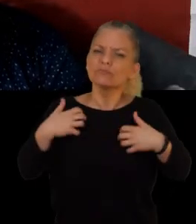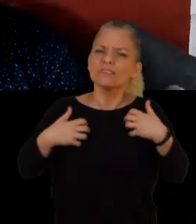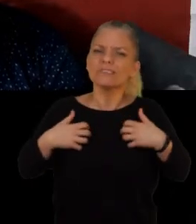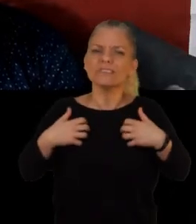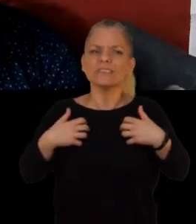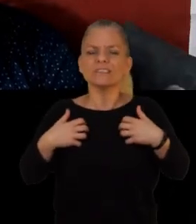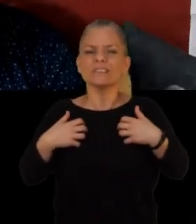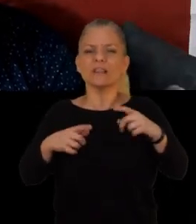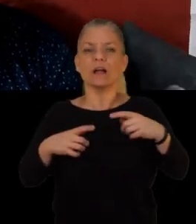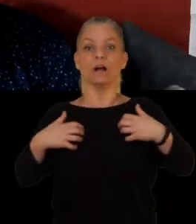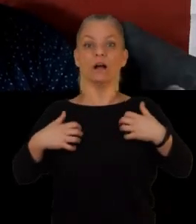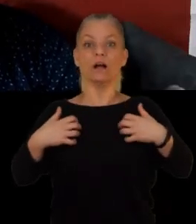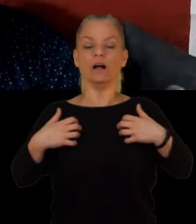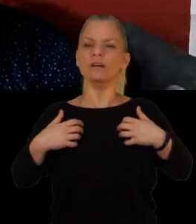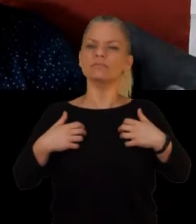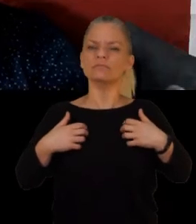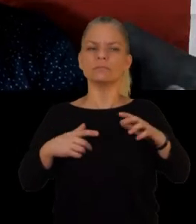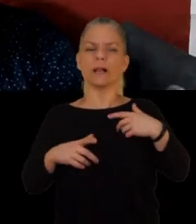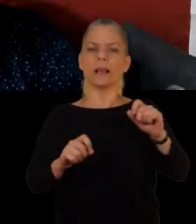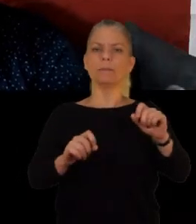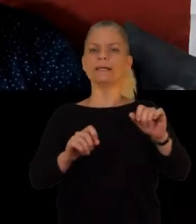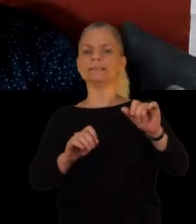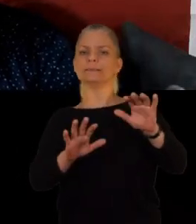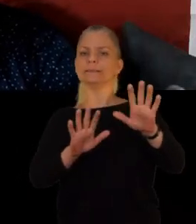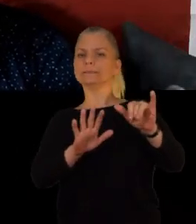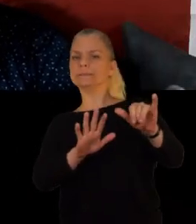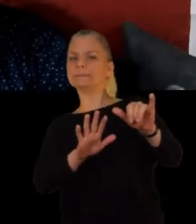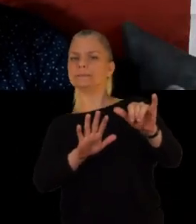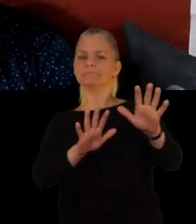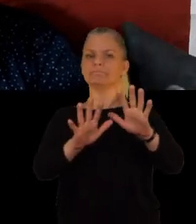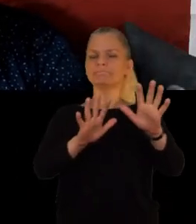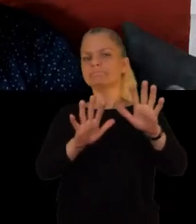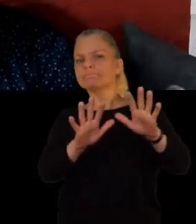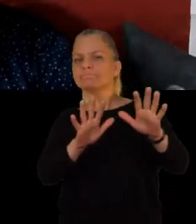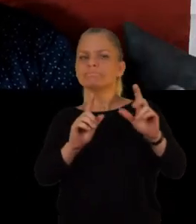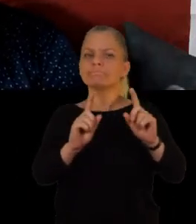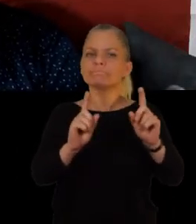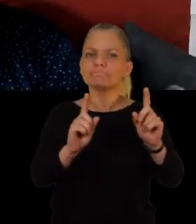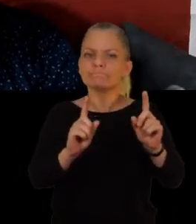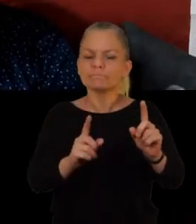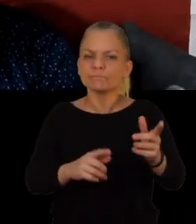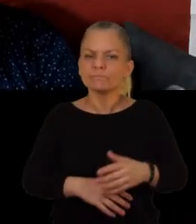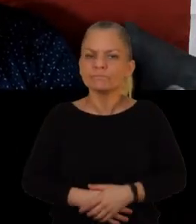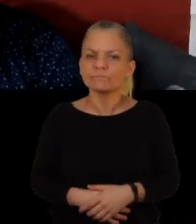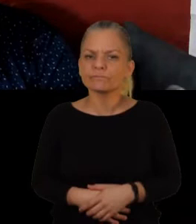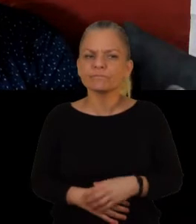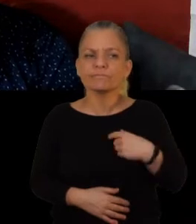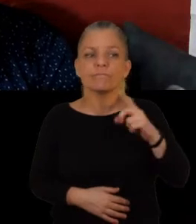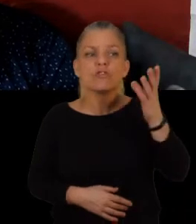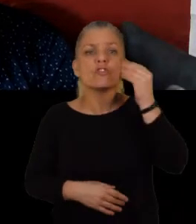interesting was um rather than getting excited about peer support i was actually quite cynical